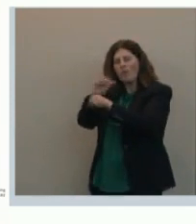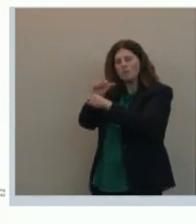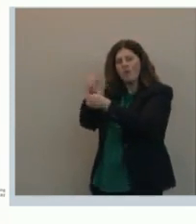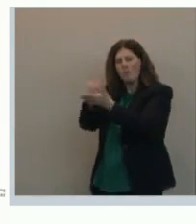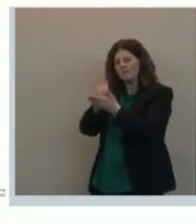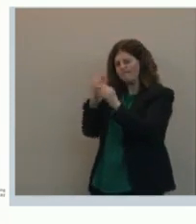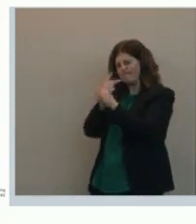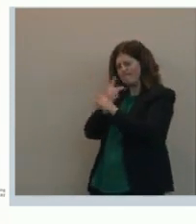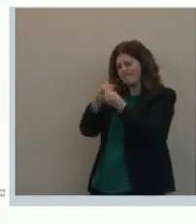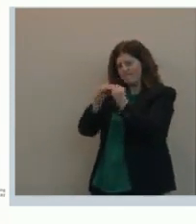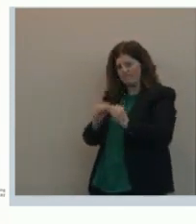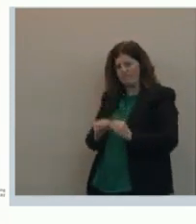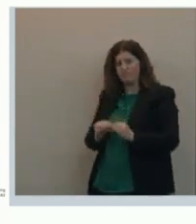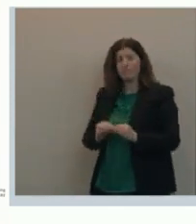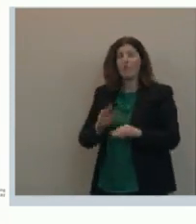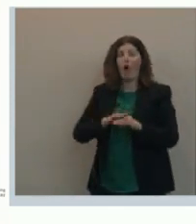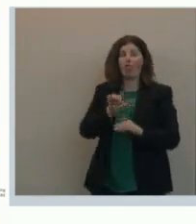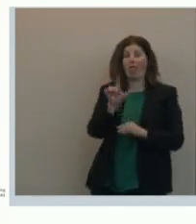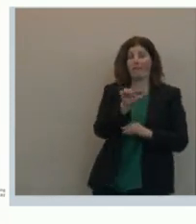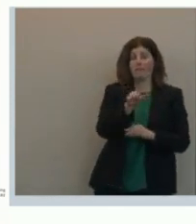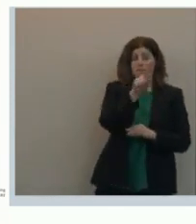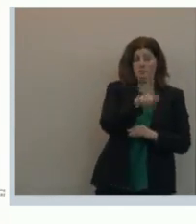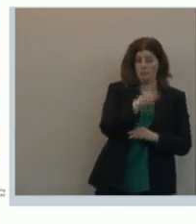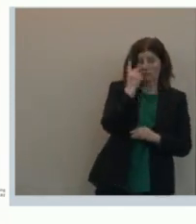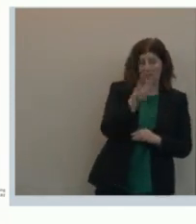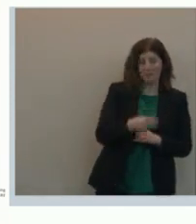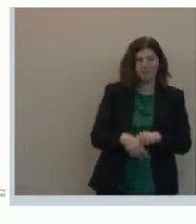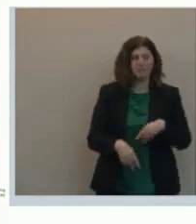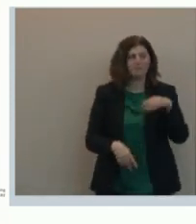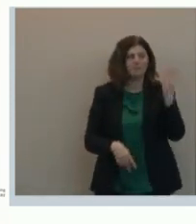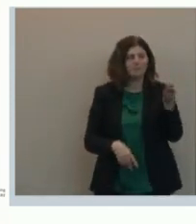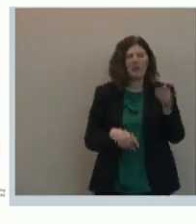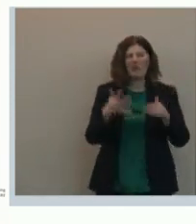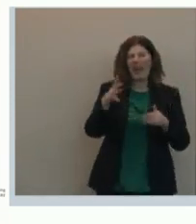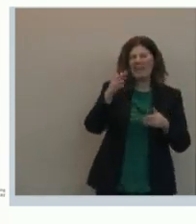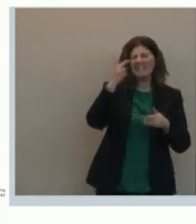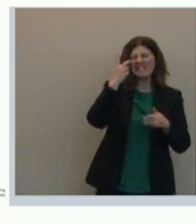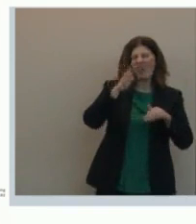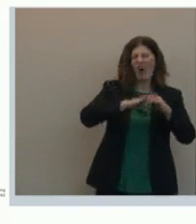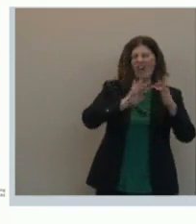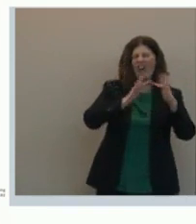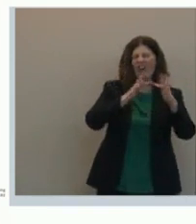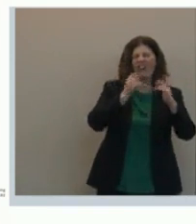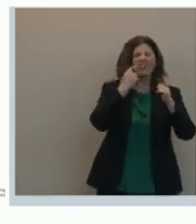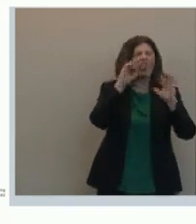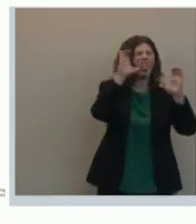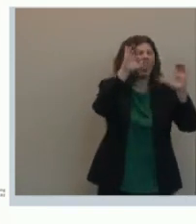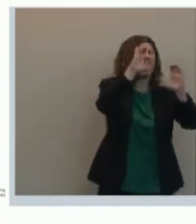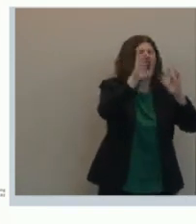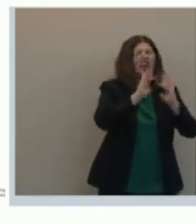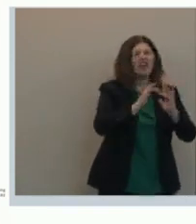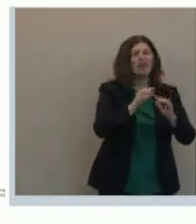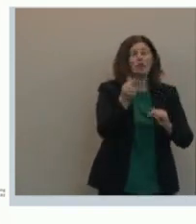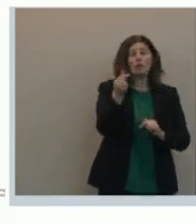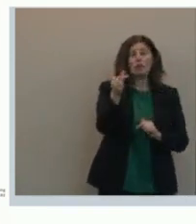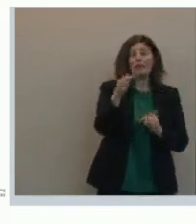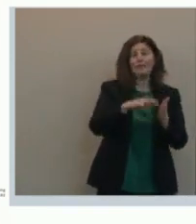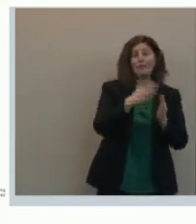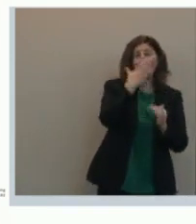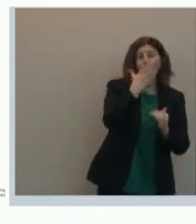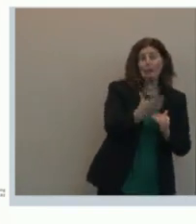THESE COME FROM DATA THAT WE ARE GETTING FROM DESCARTES LAB IN NEW MEXICO THAT WE HAVE BEEN WORKING WITH TO PRODUCE THIS DATA.